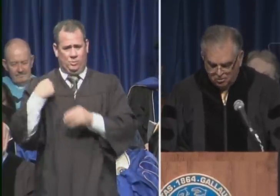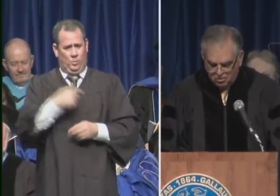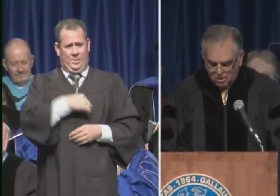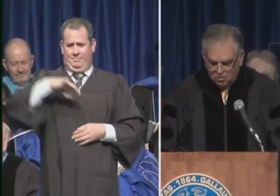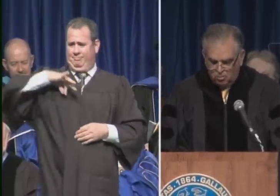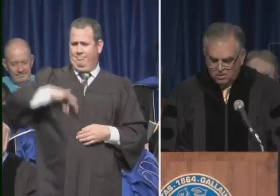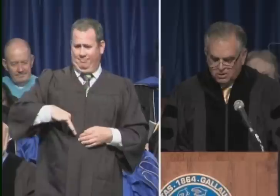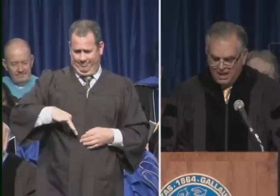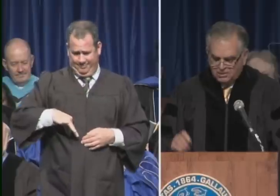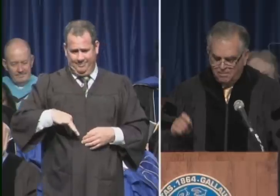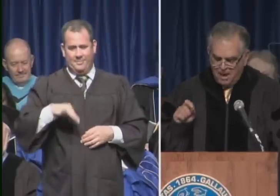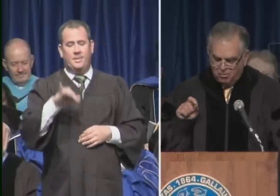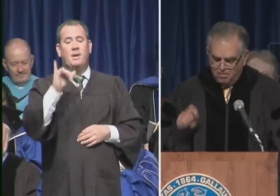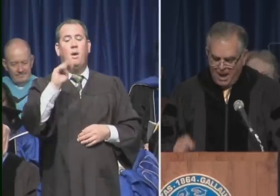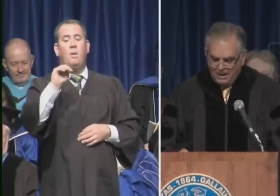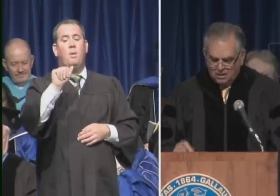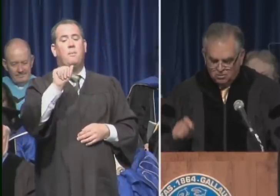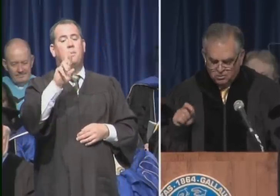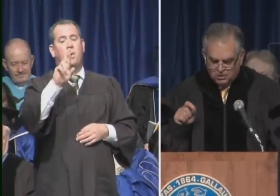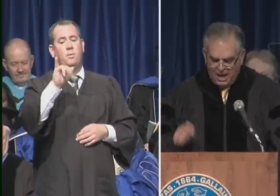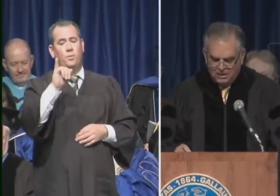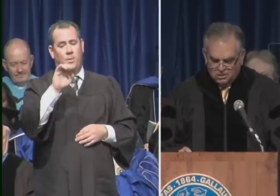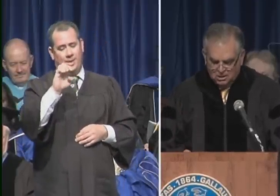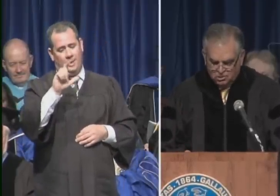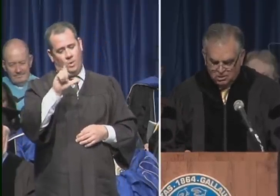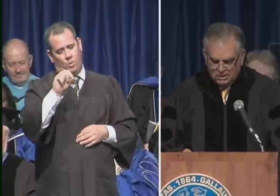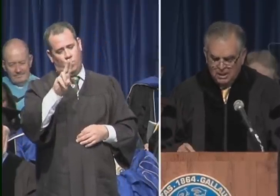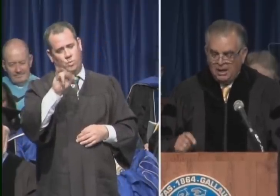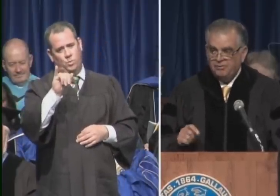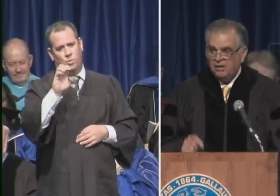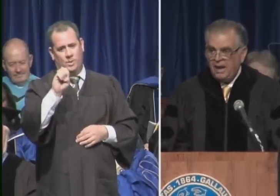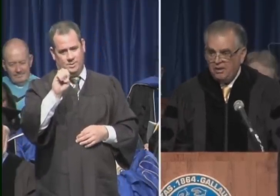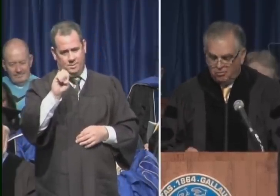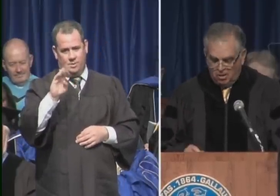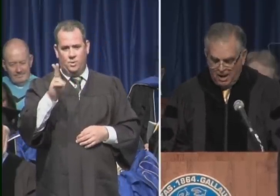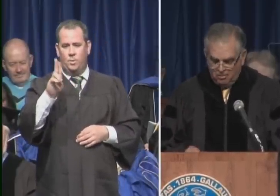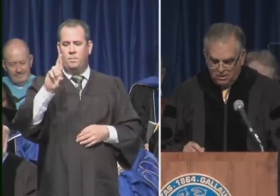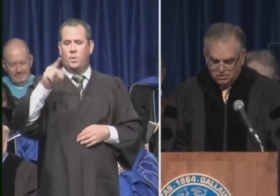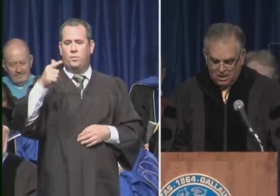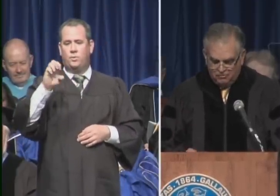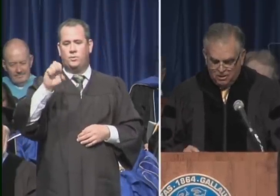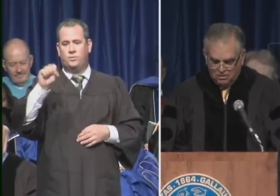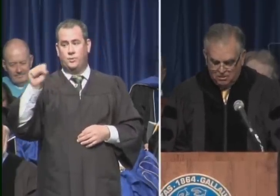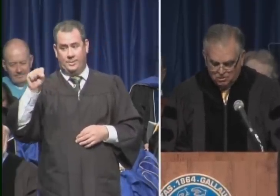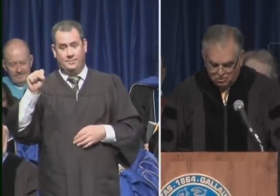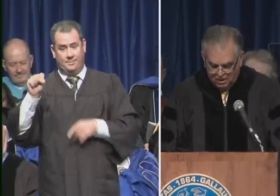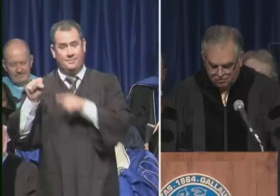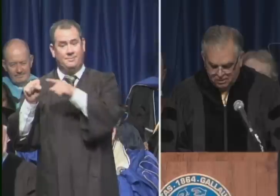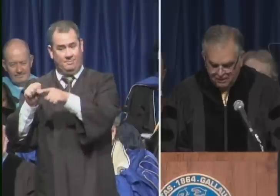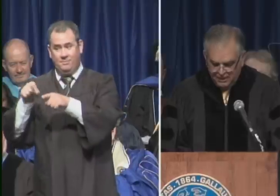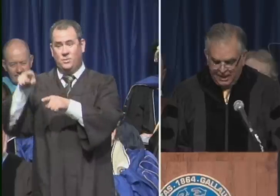works as a mathematical statistician at the National Highway Traffic Safety Administration.